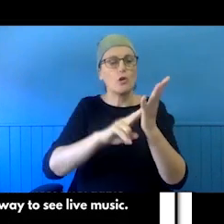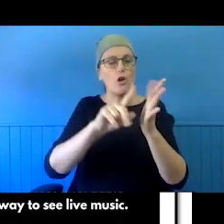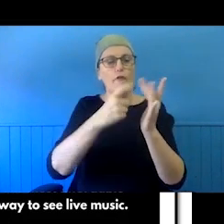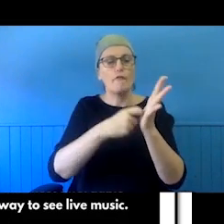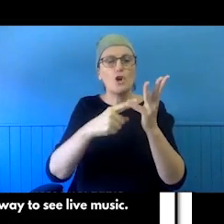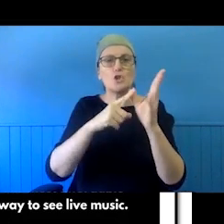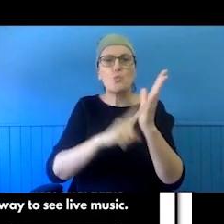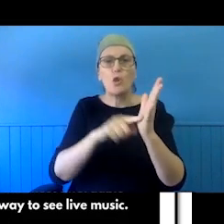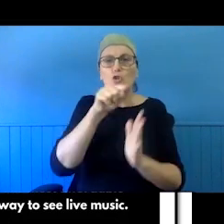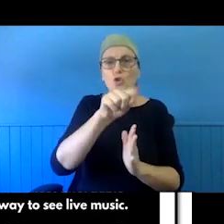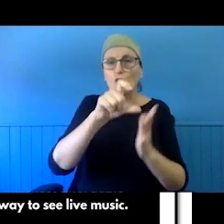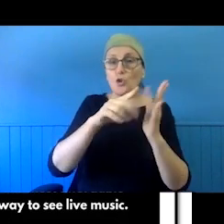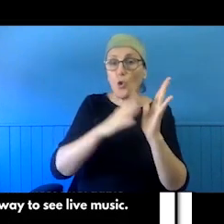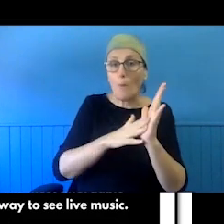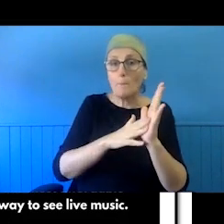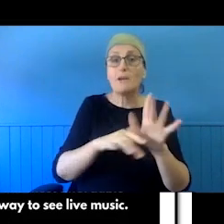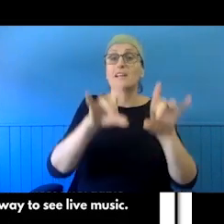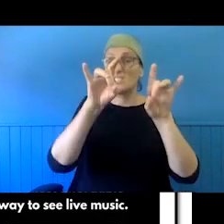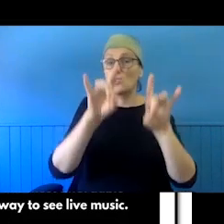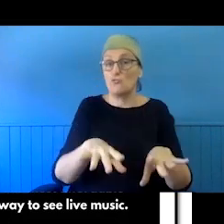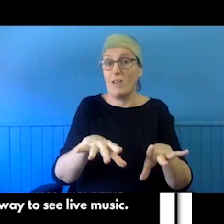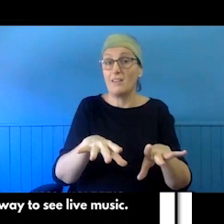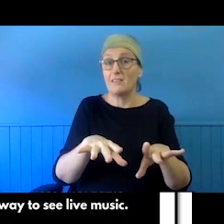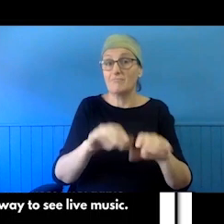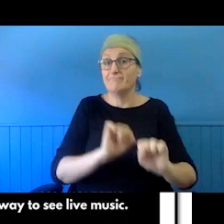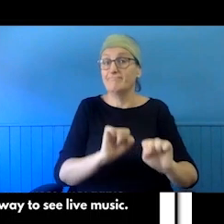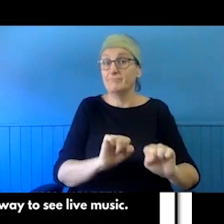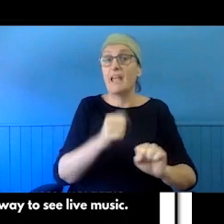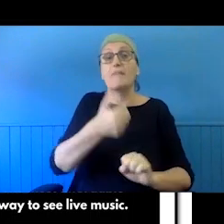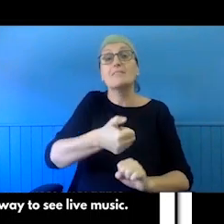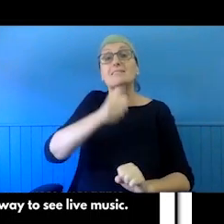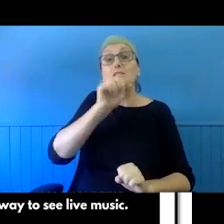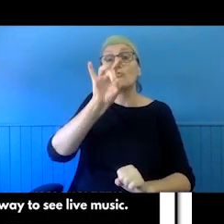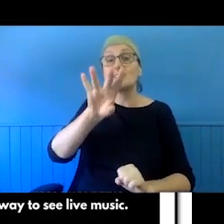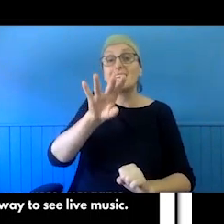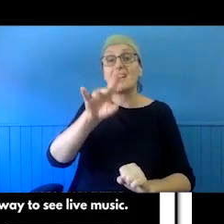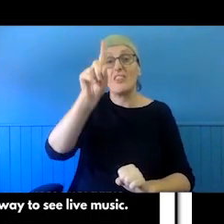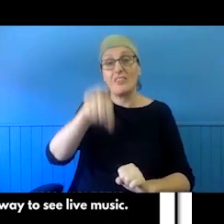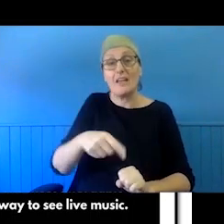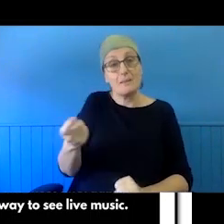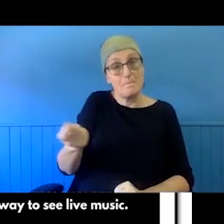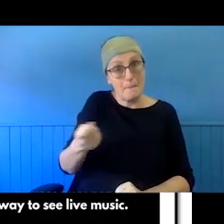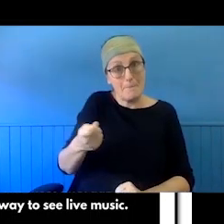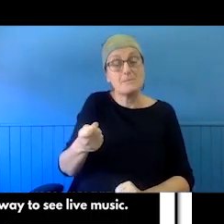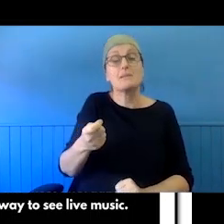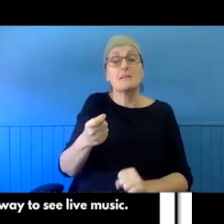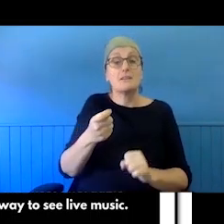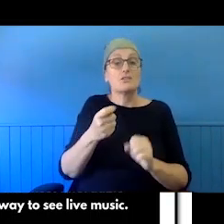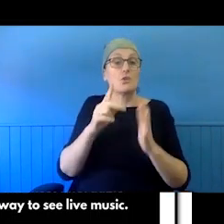they have 610,000 members between Pozible and Virtual, their crowd equity platform. Some of the early projects were not to do with